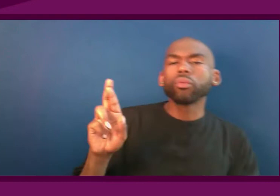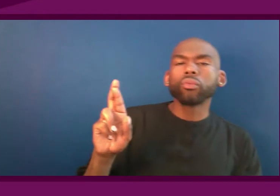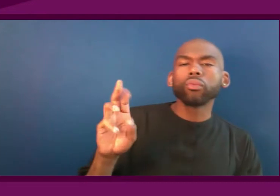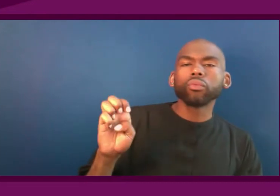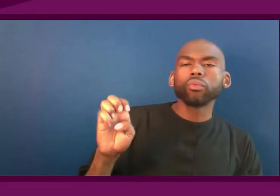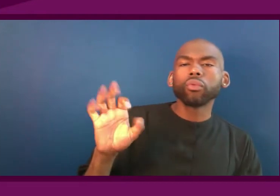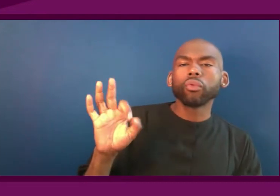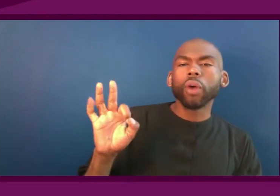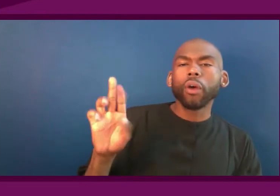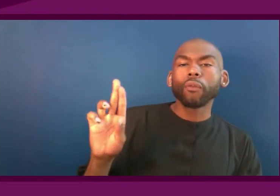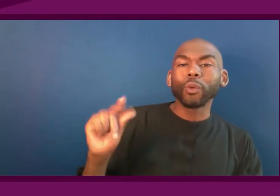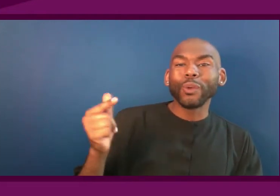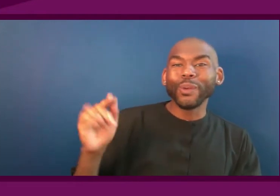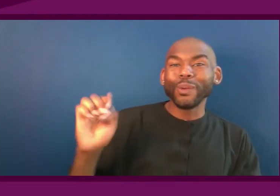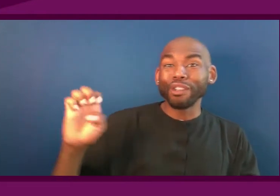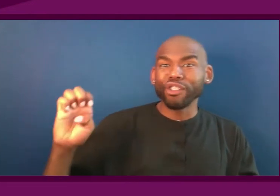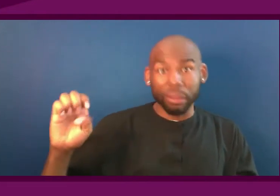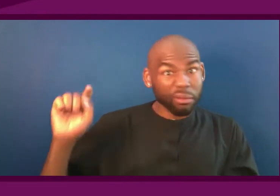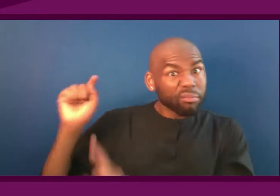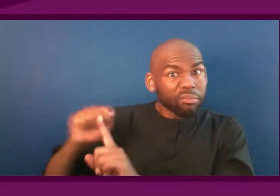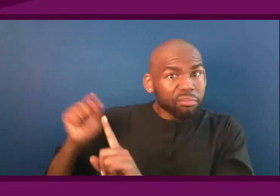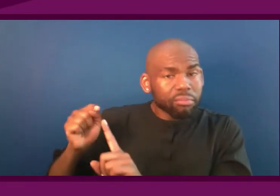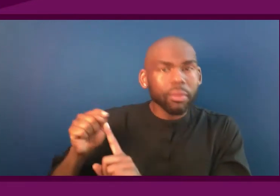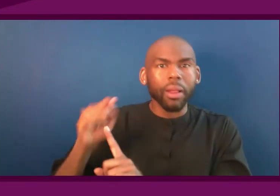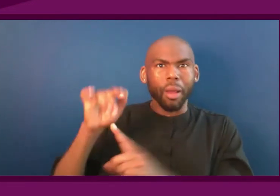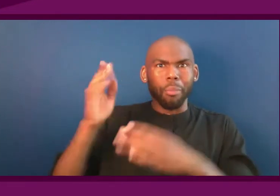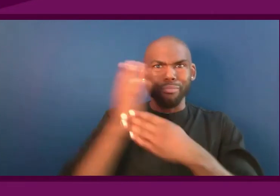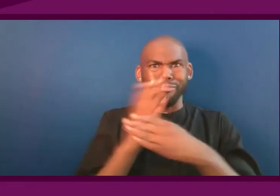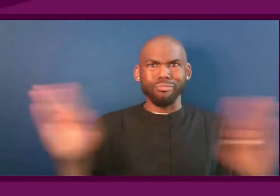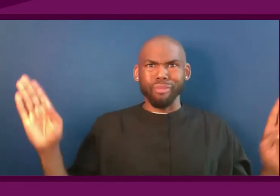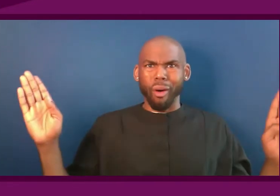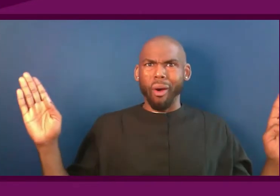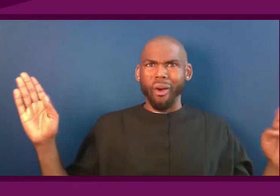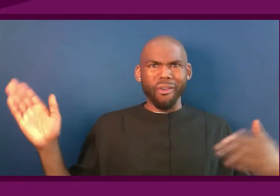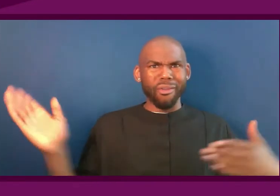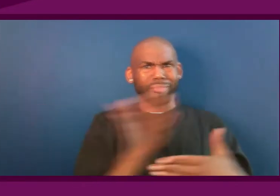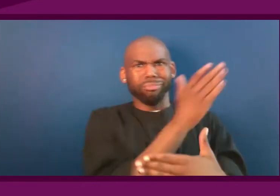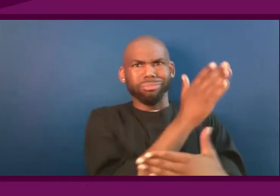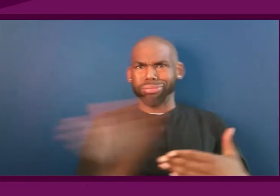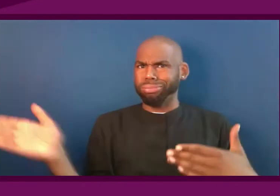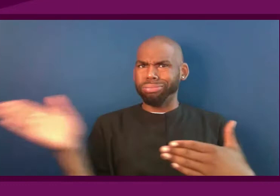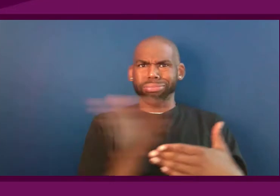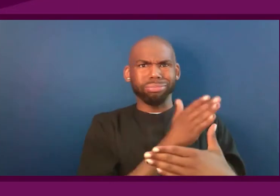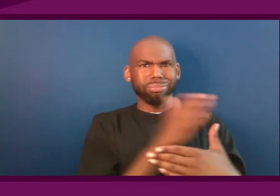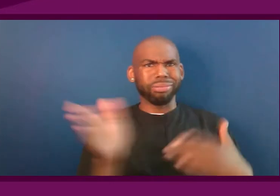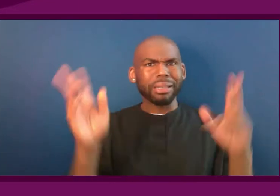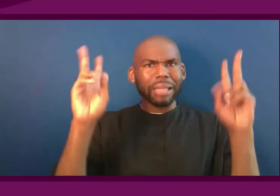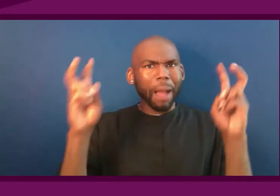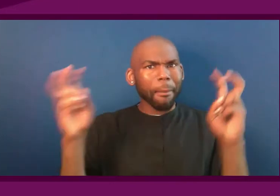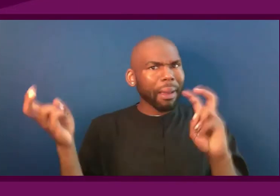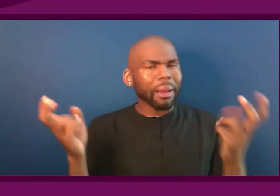have access to the internet and I was struggling with that recently. And if you don't have access